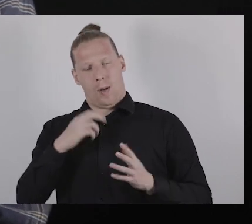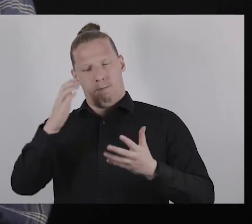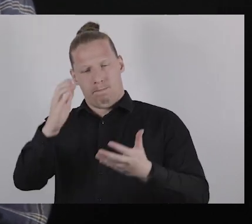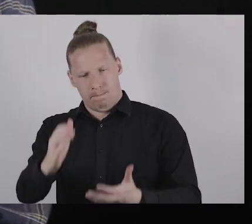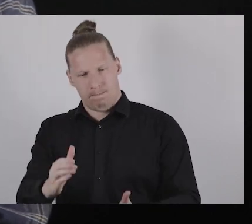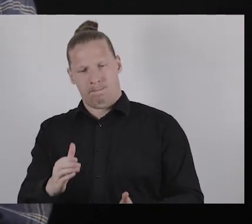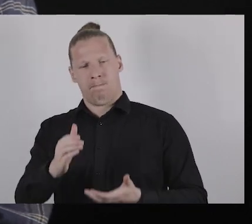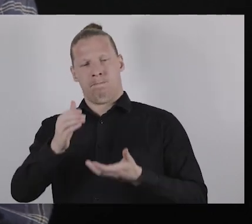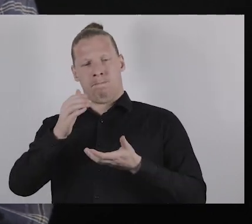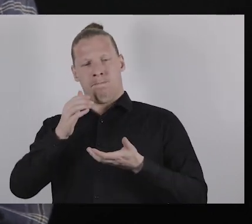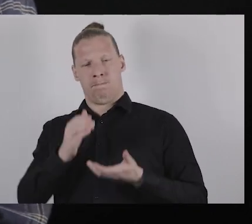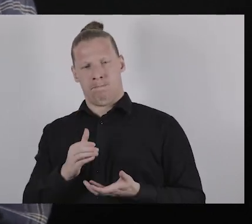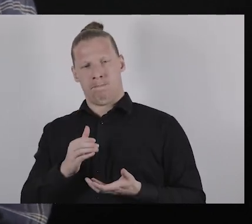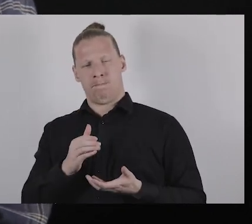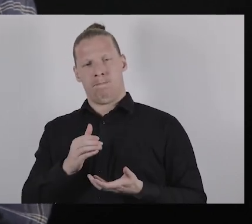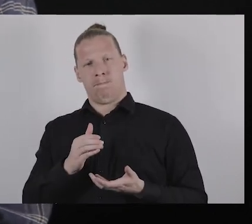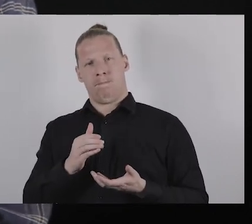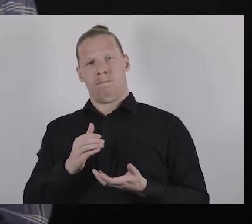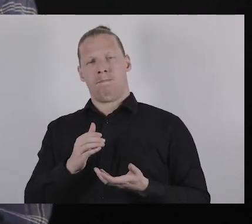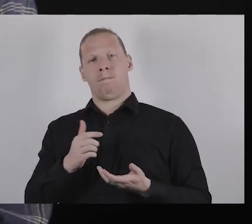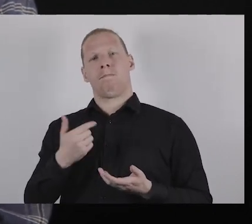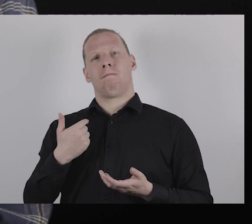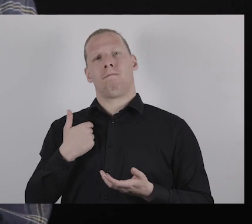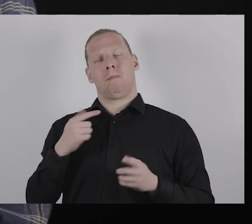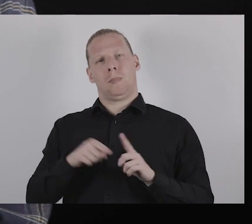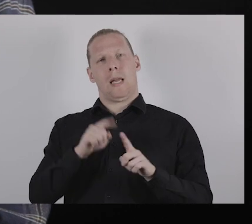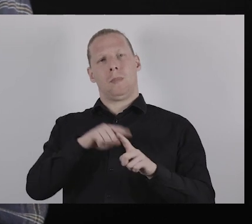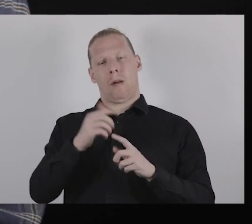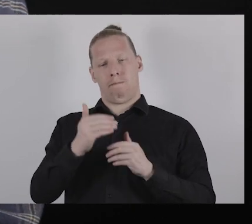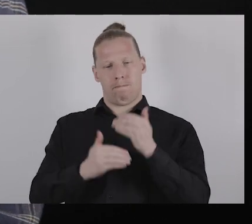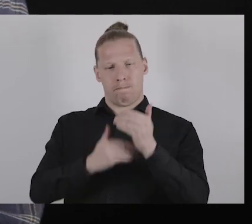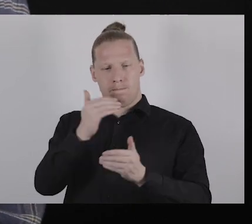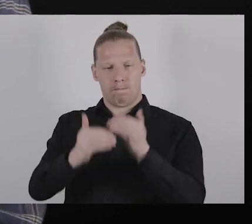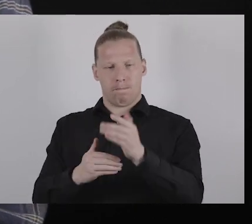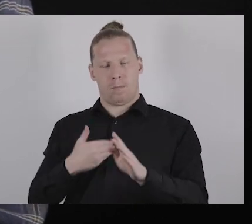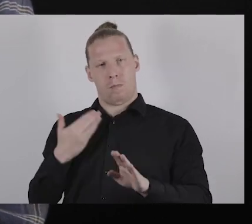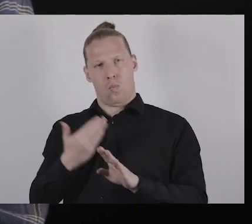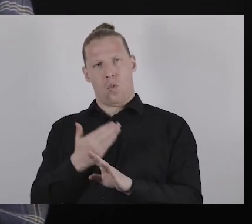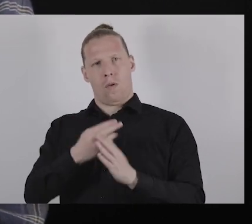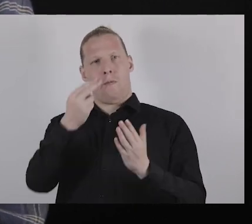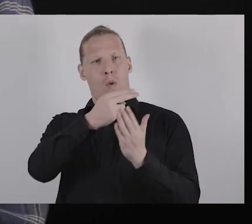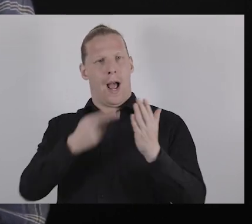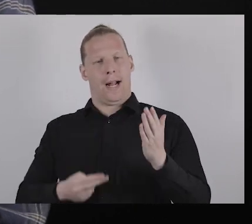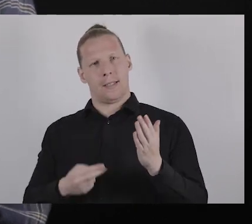I hope that in accepting this and in carrying on working as an artist...